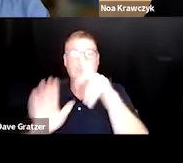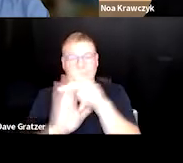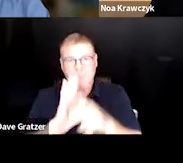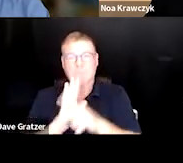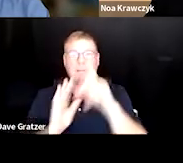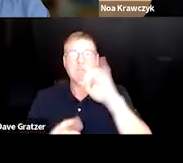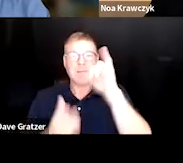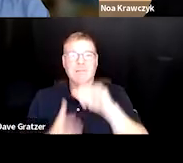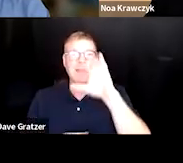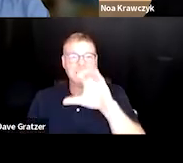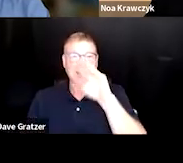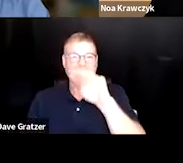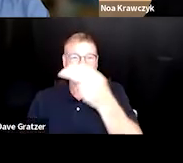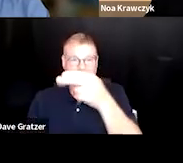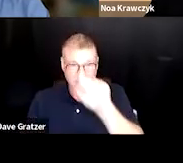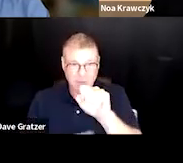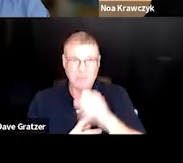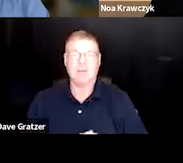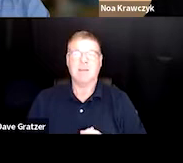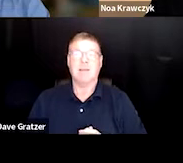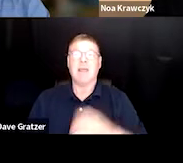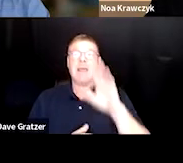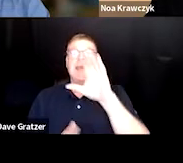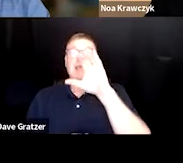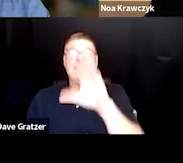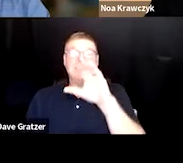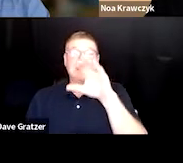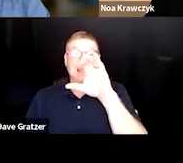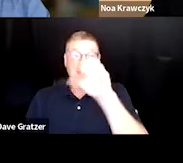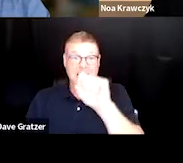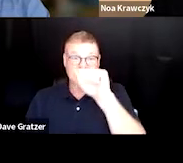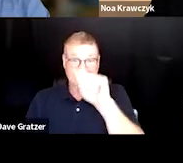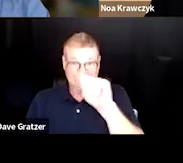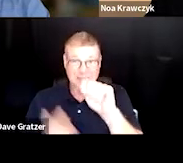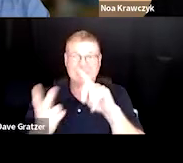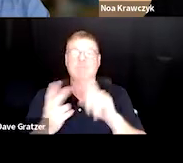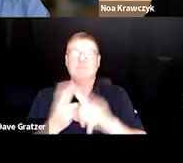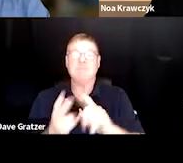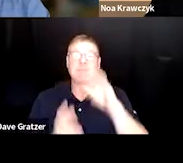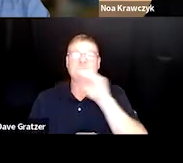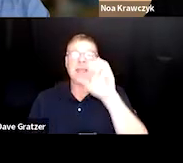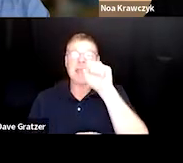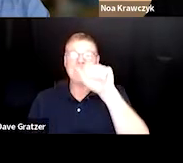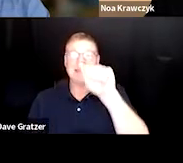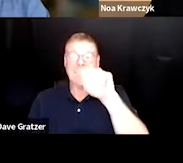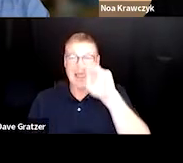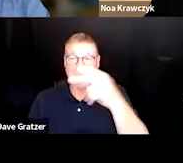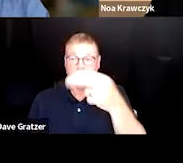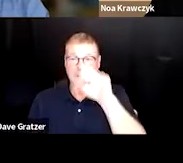of the Center for Mental Health Services, the Center for Substance Abuse Treatment, the Substance Abuse and Mental Health Services Administration,